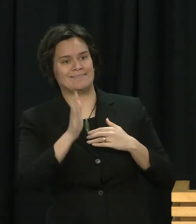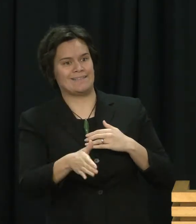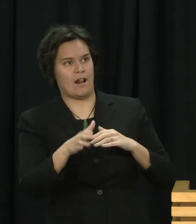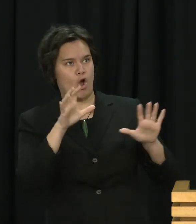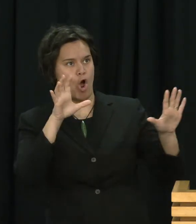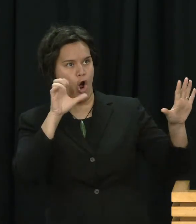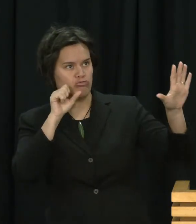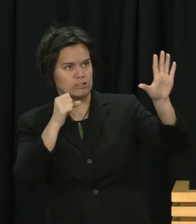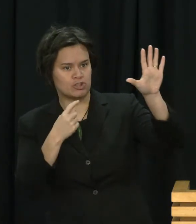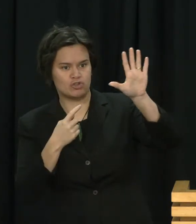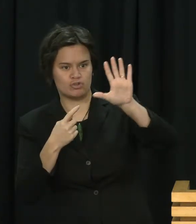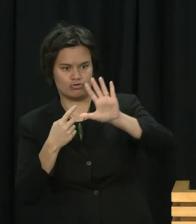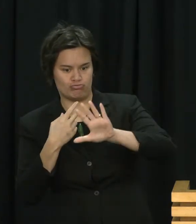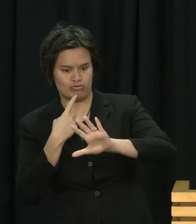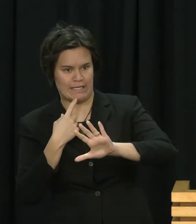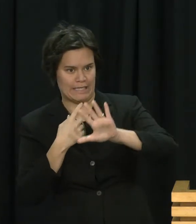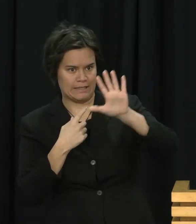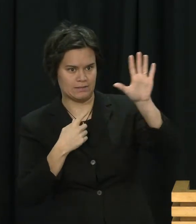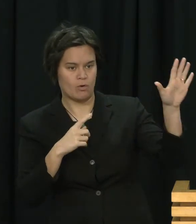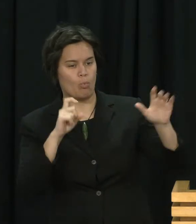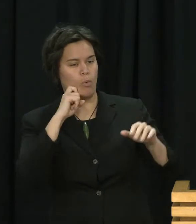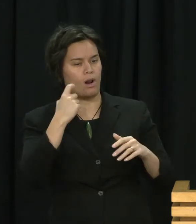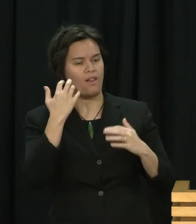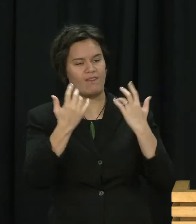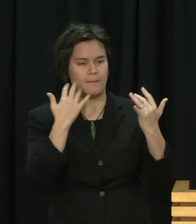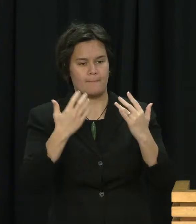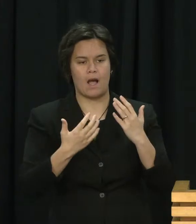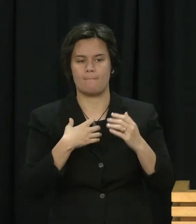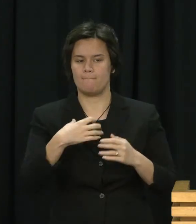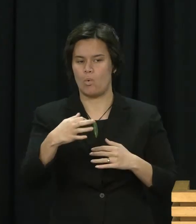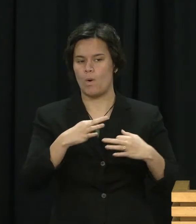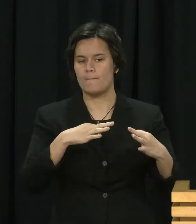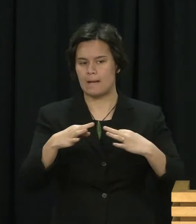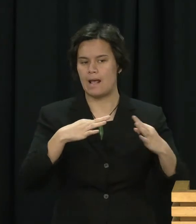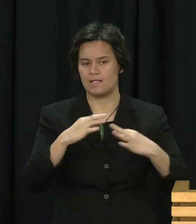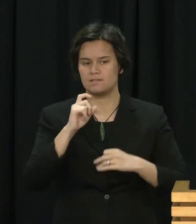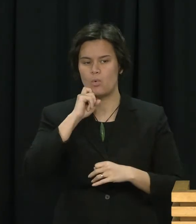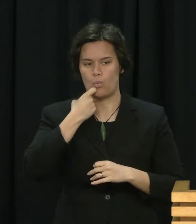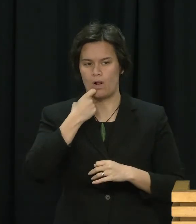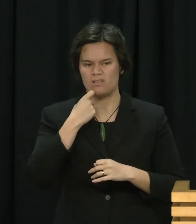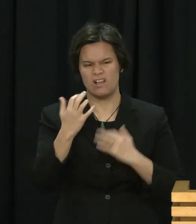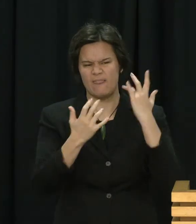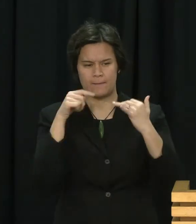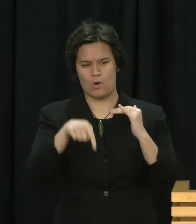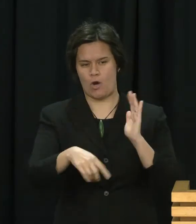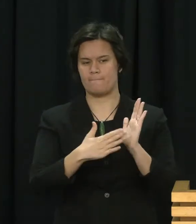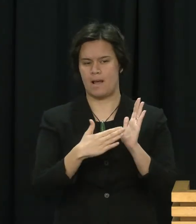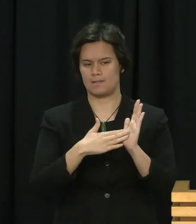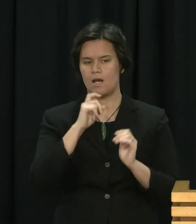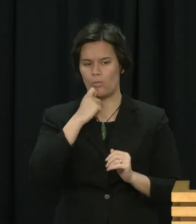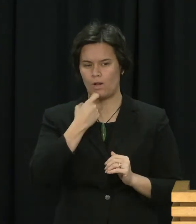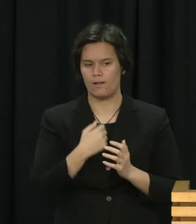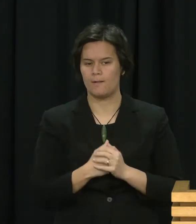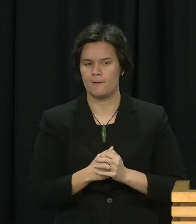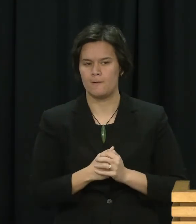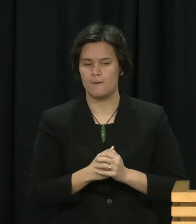in a position to start eating restrictions to other states,